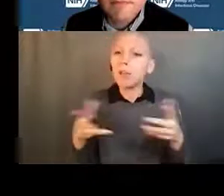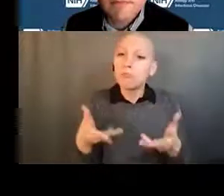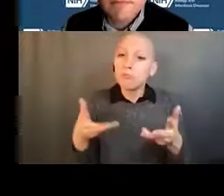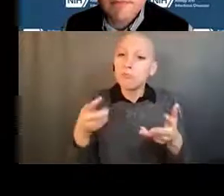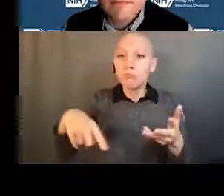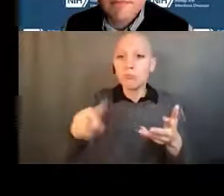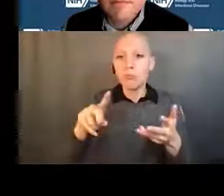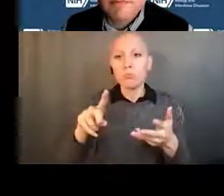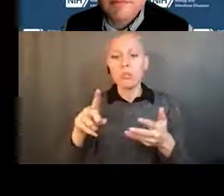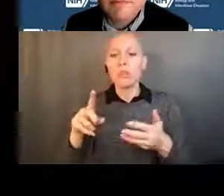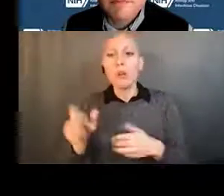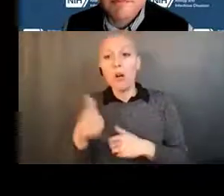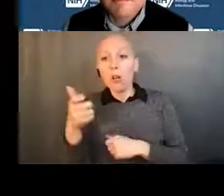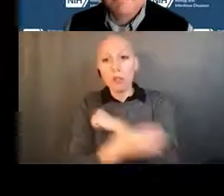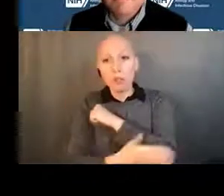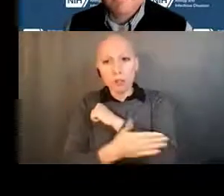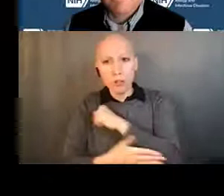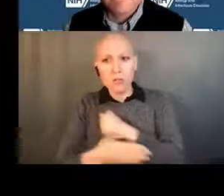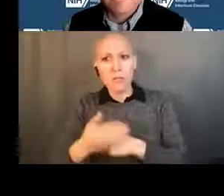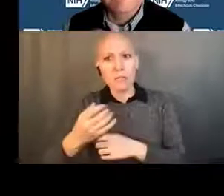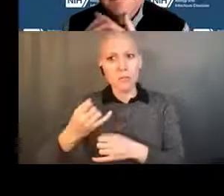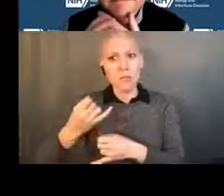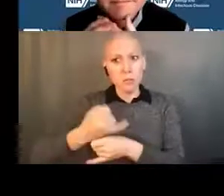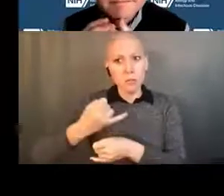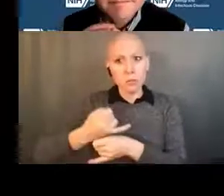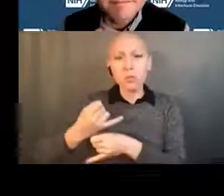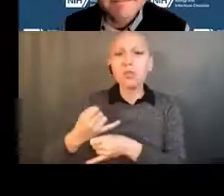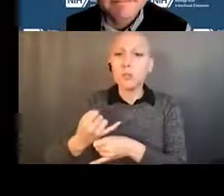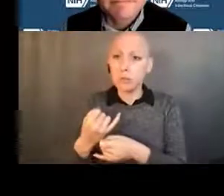who have to fill out the institutional financial